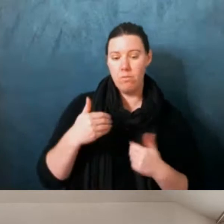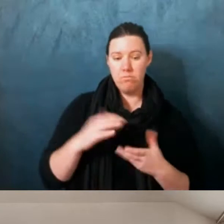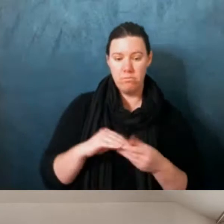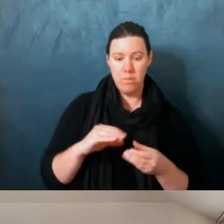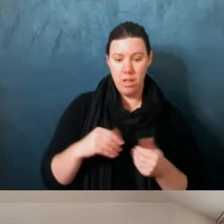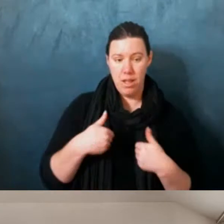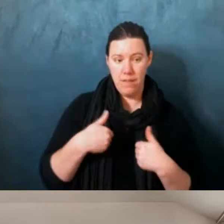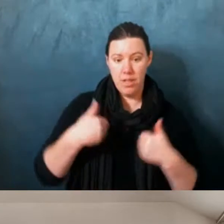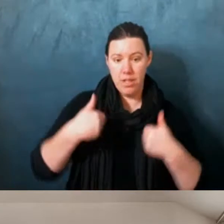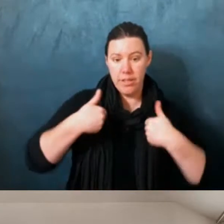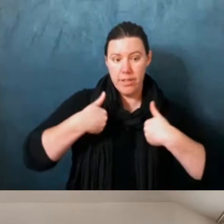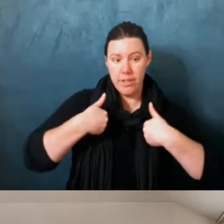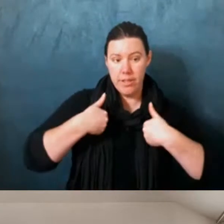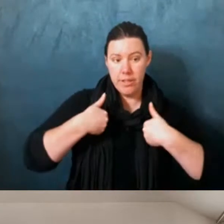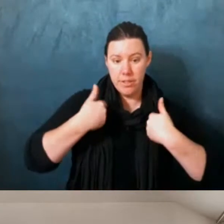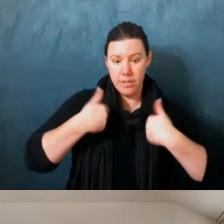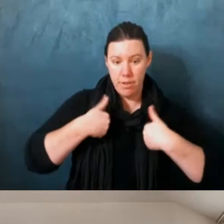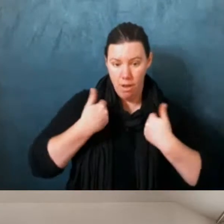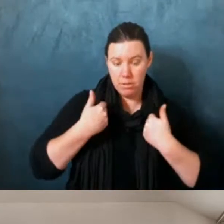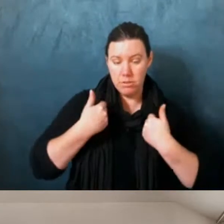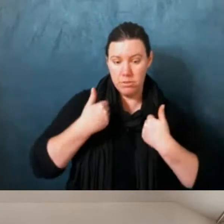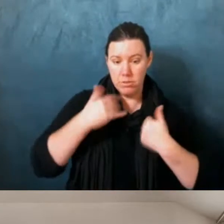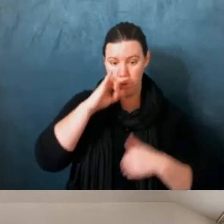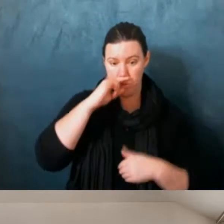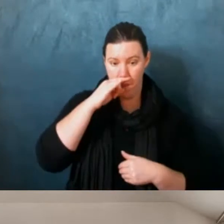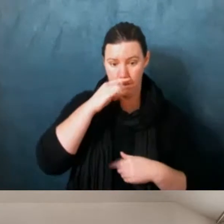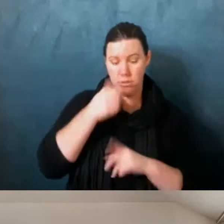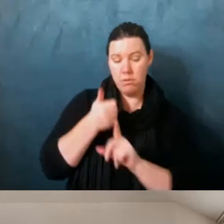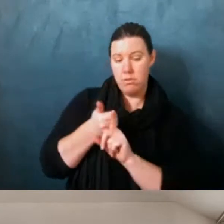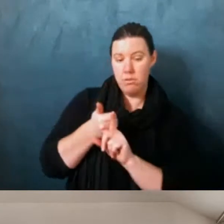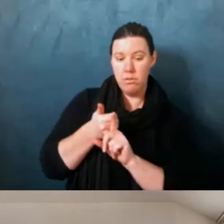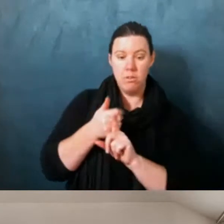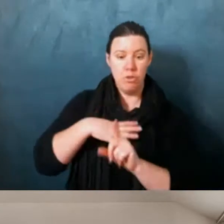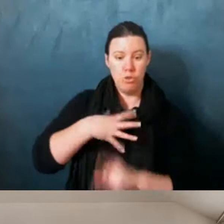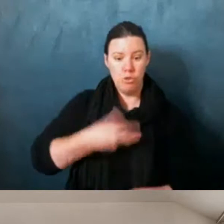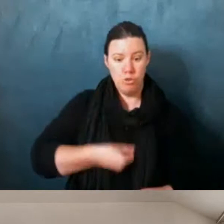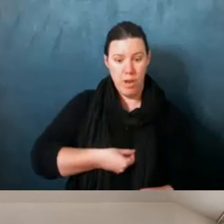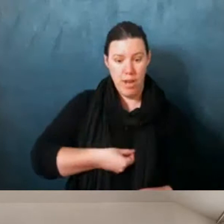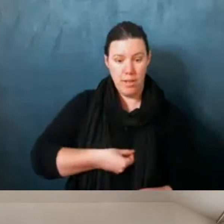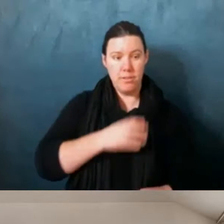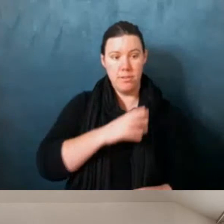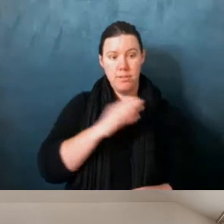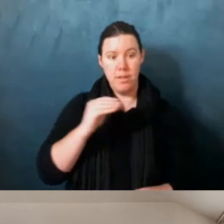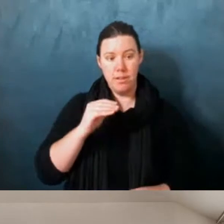that is trans and non-binary. And so I'd like to expand on the previous comments